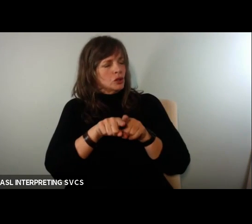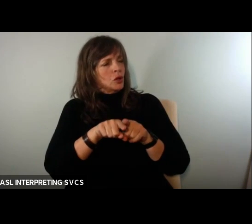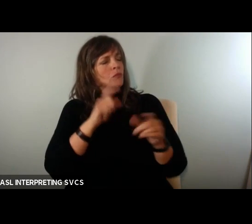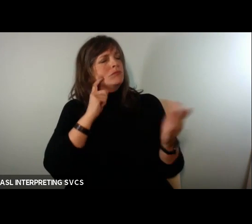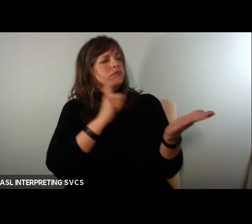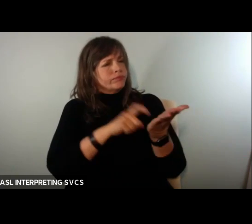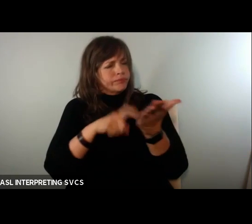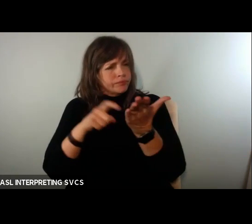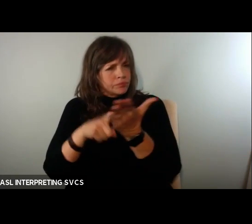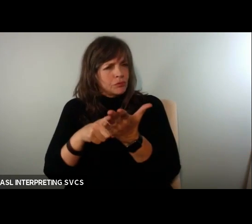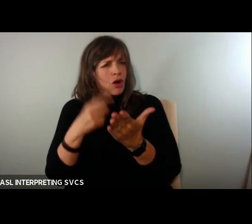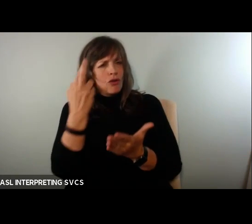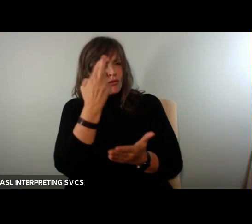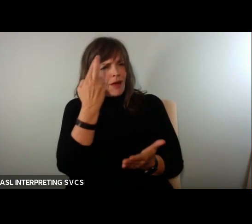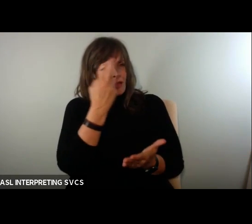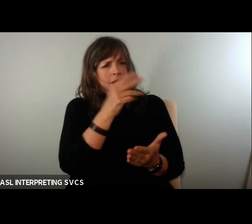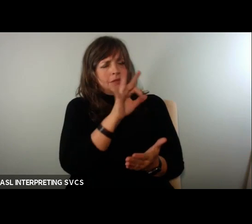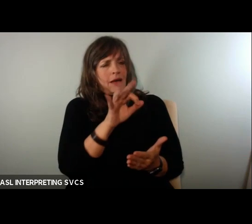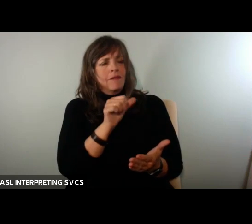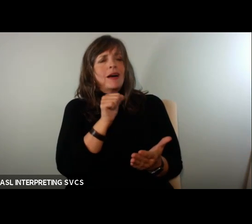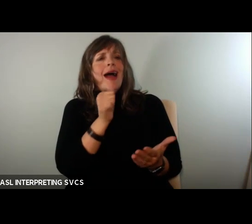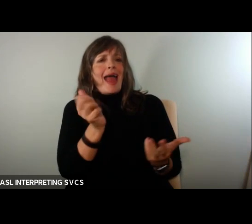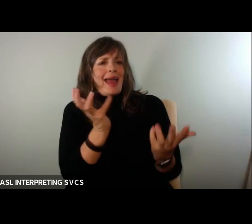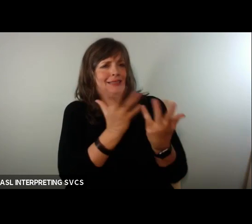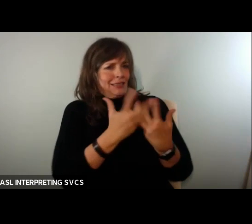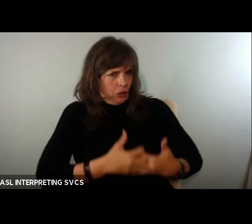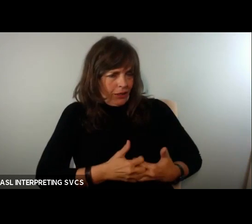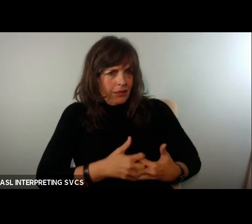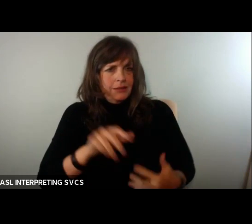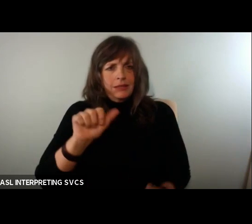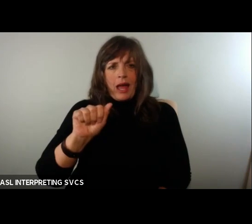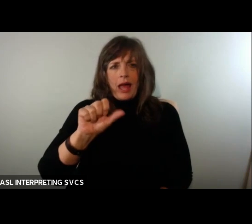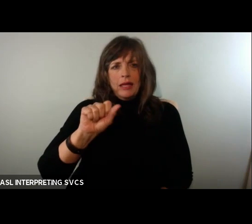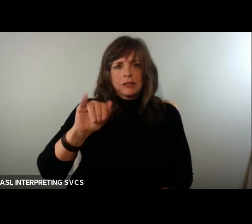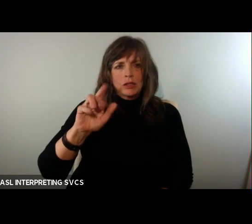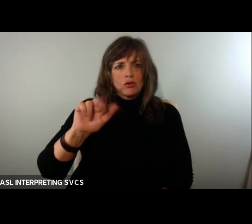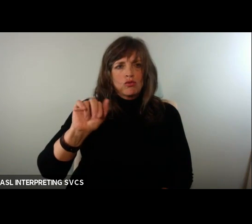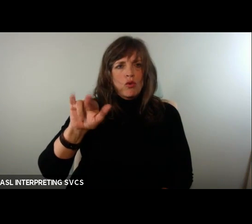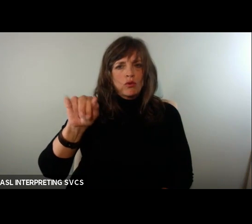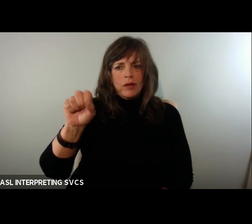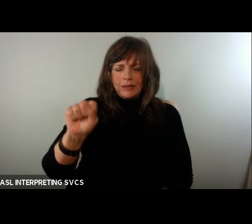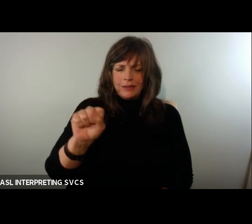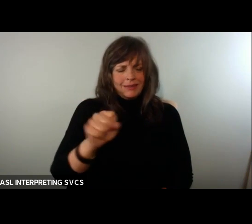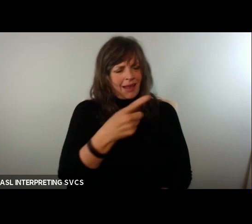What do I mean by this? A synchronous model of engagement is what in some ways those of us right here